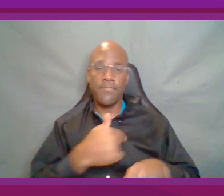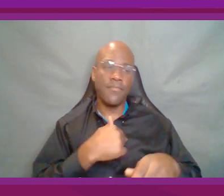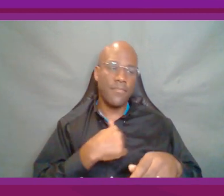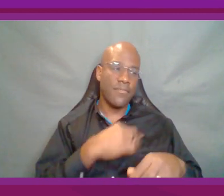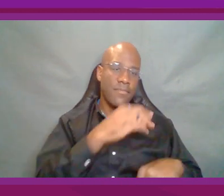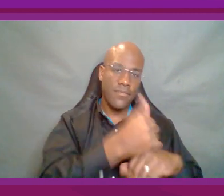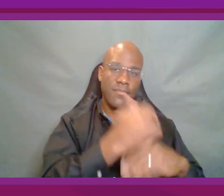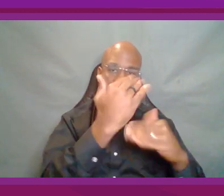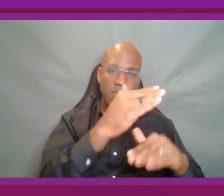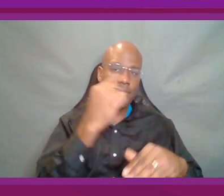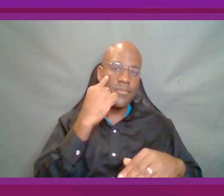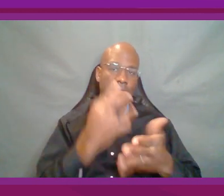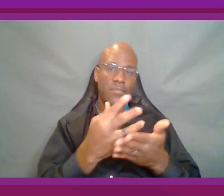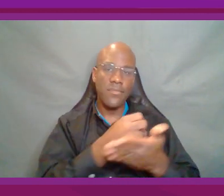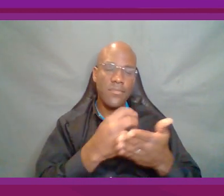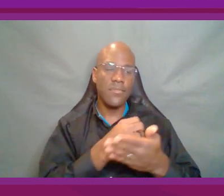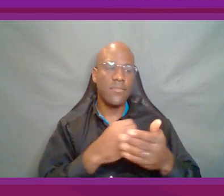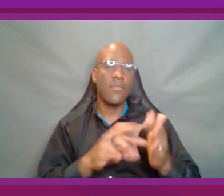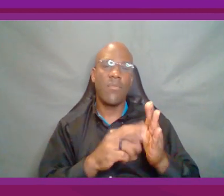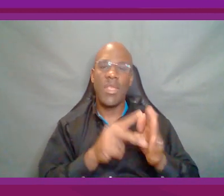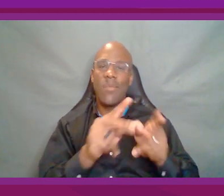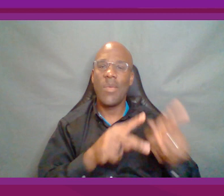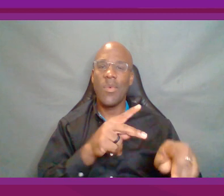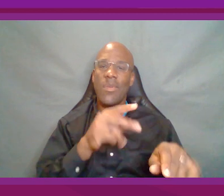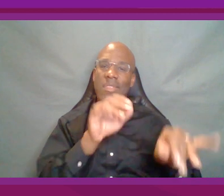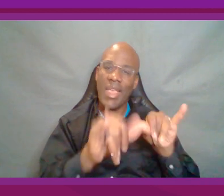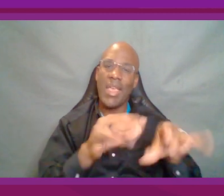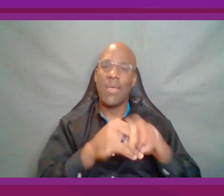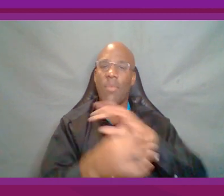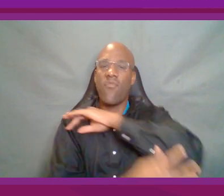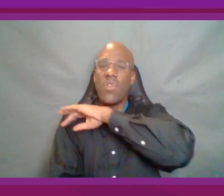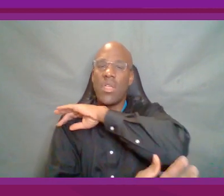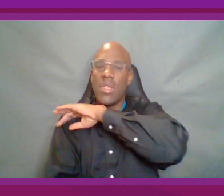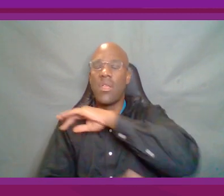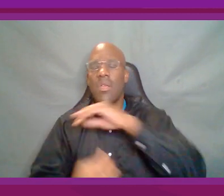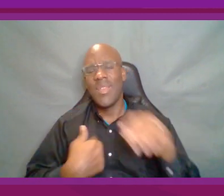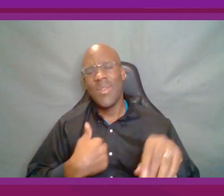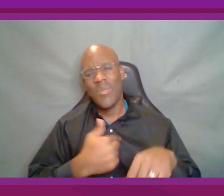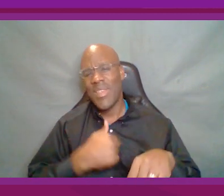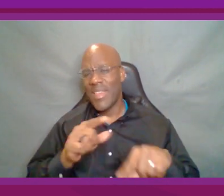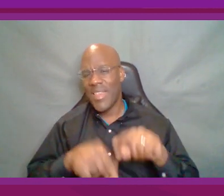limits on people that then keeps them in poverty, and we cannot keep people in poverty and